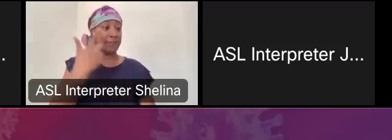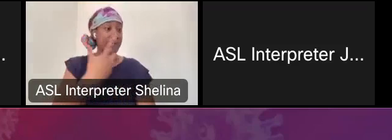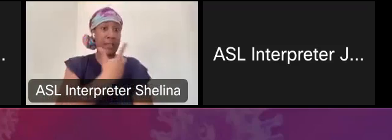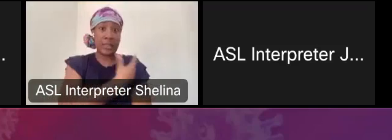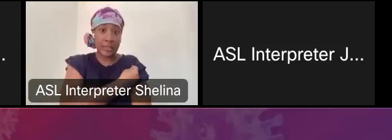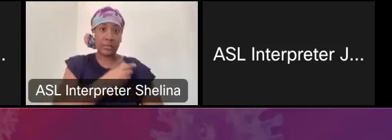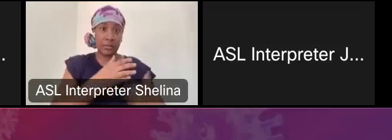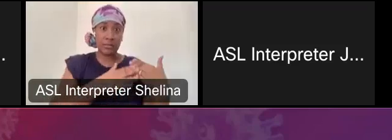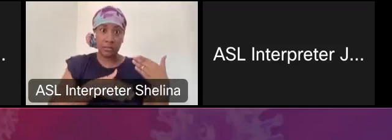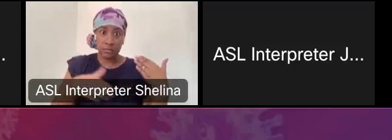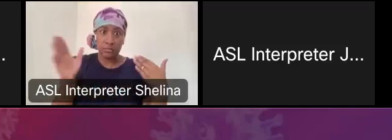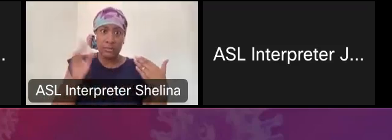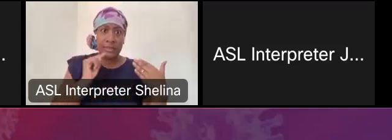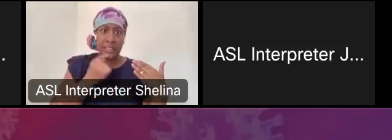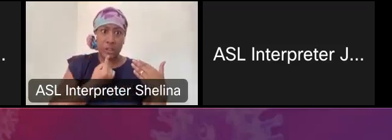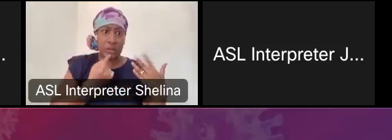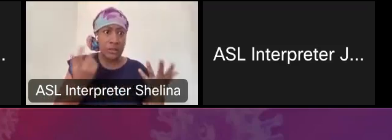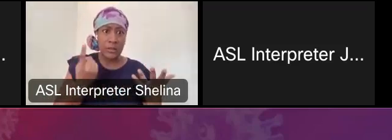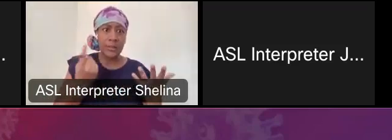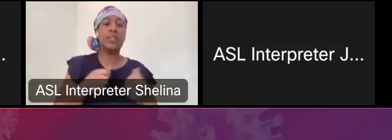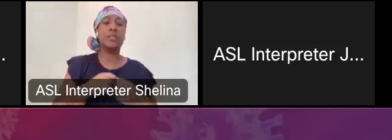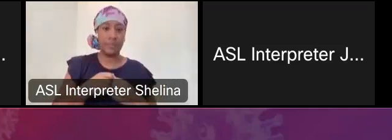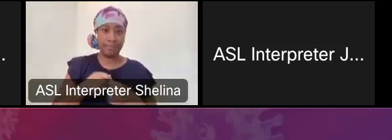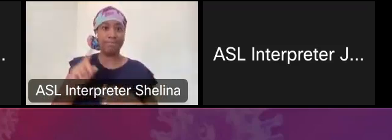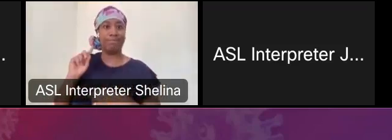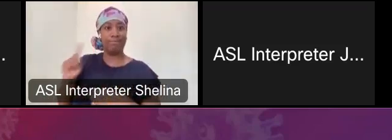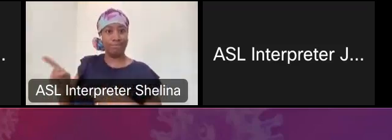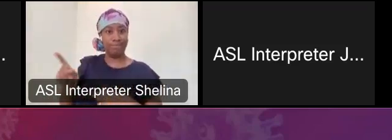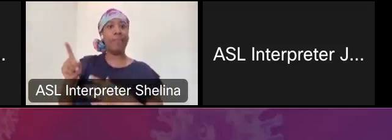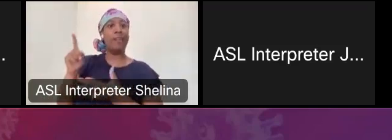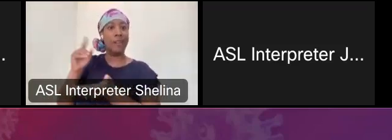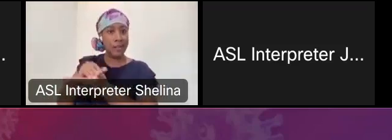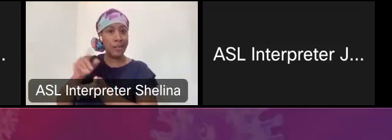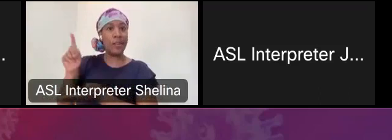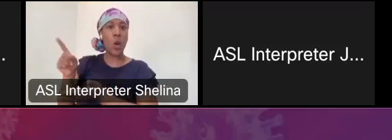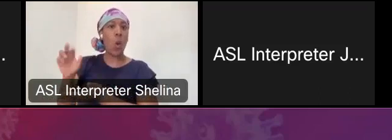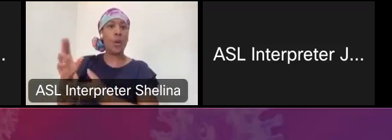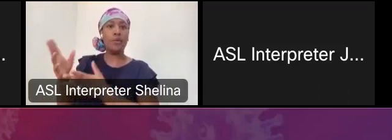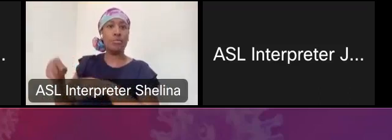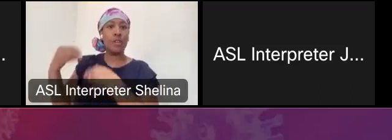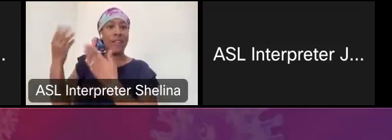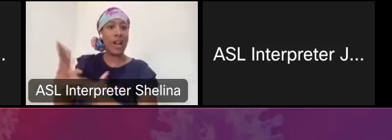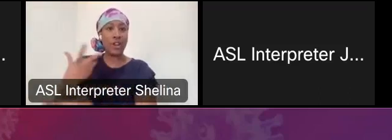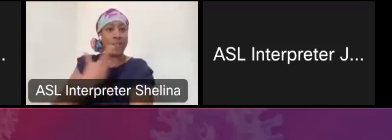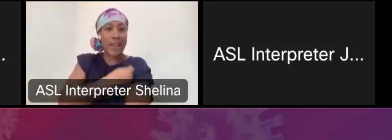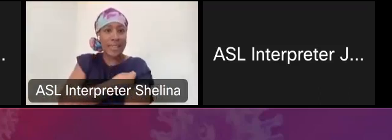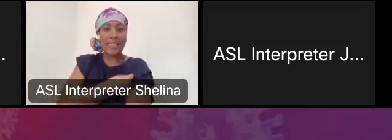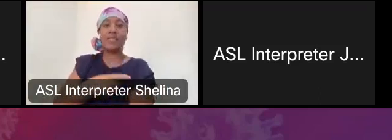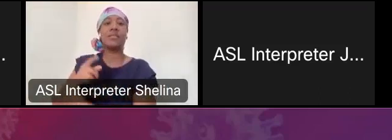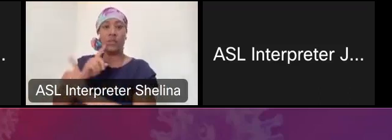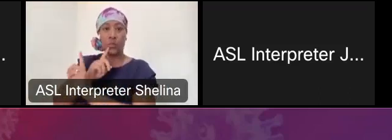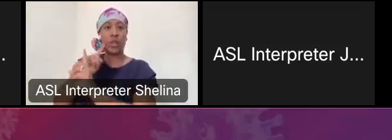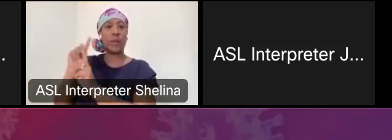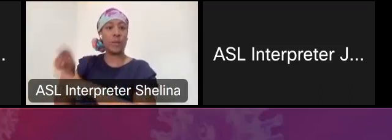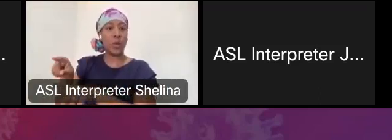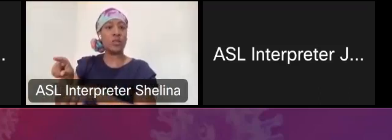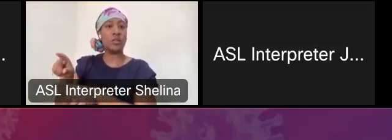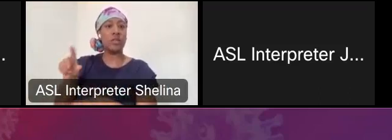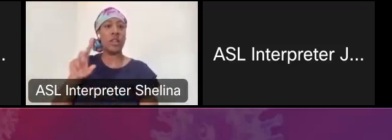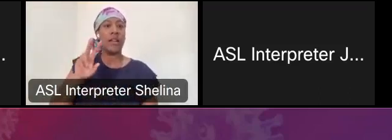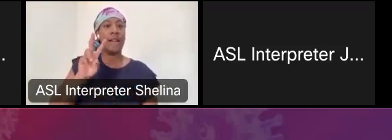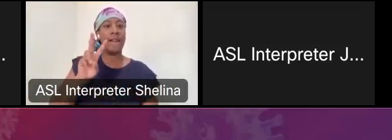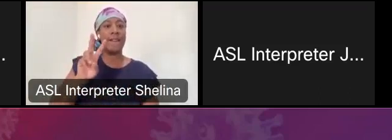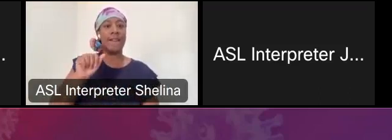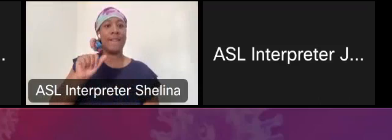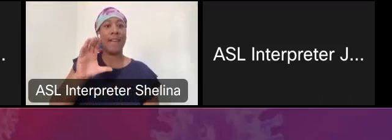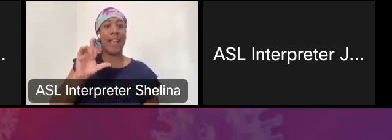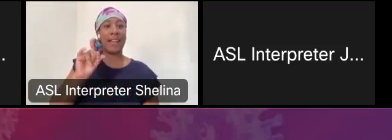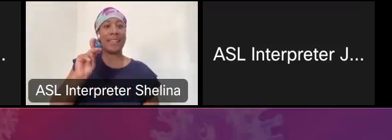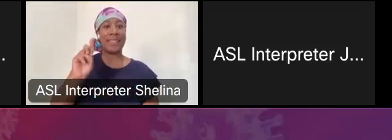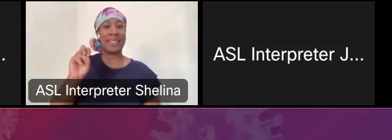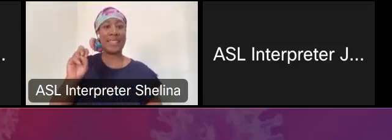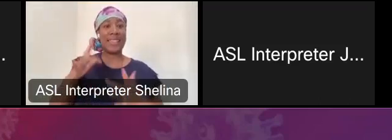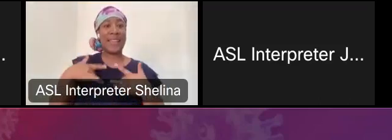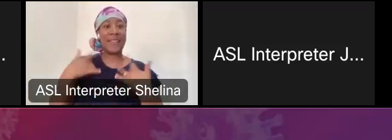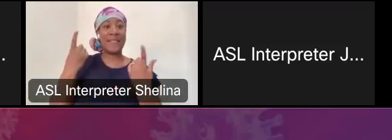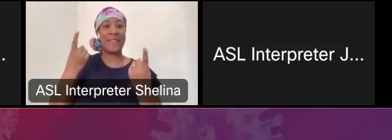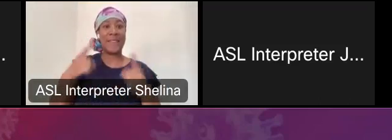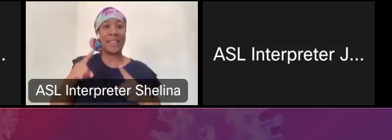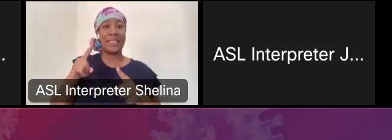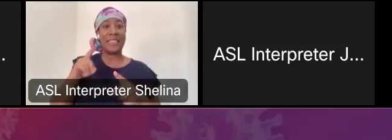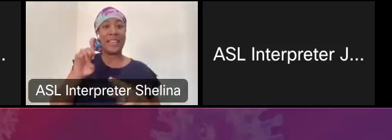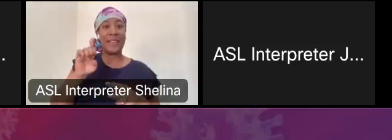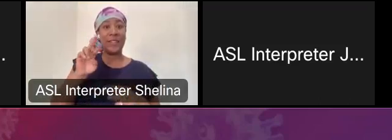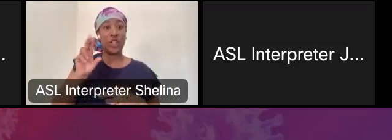there are several options have the vaccinated or the healthcare provider who provided the vaccine report to what's known as a vaccine adverse event reporting system. And there's a link to that reporting site.